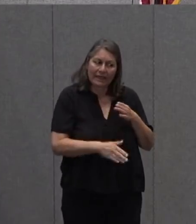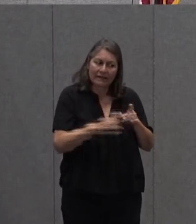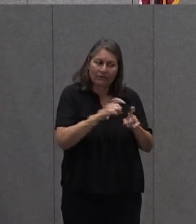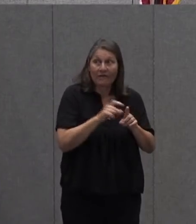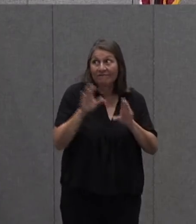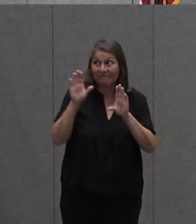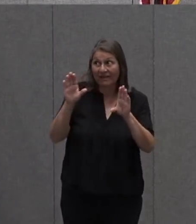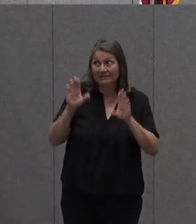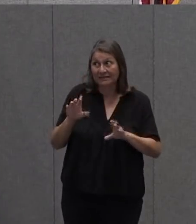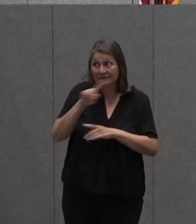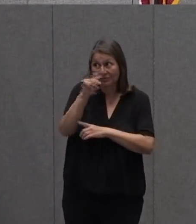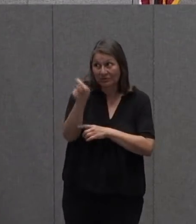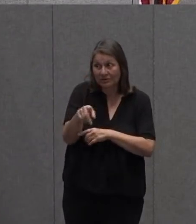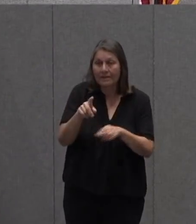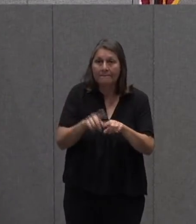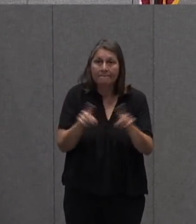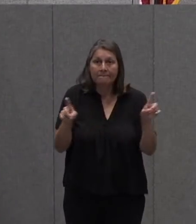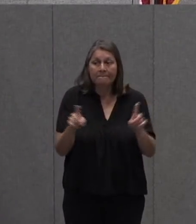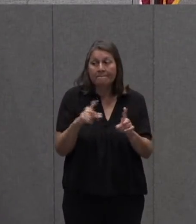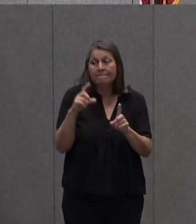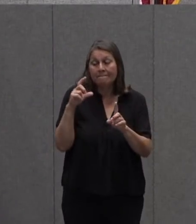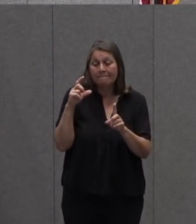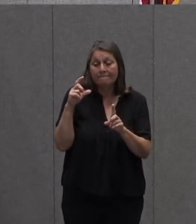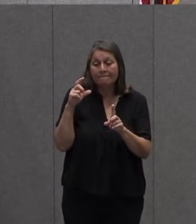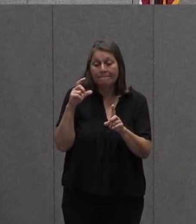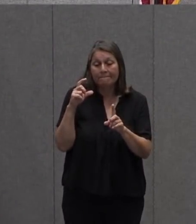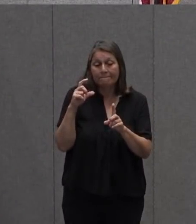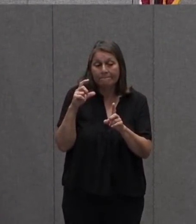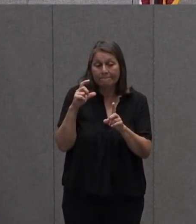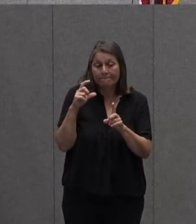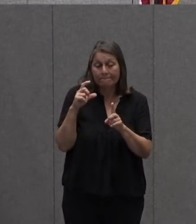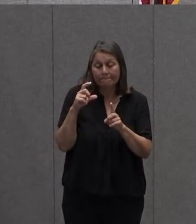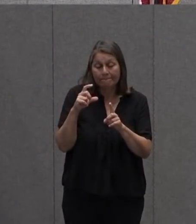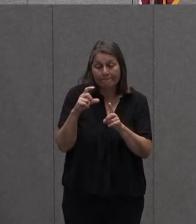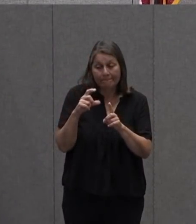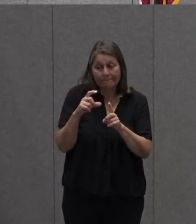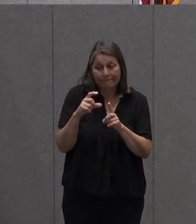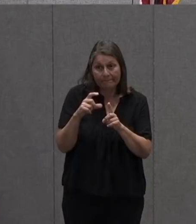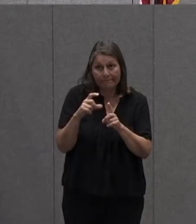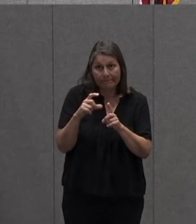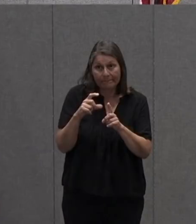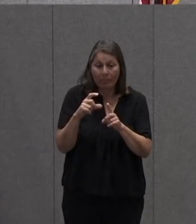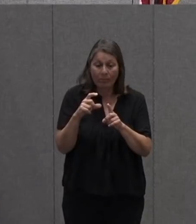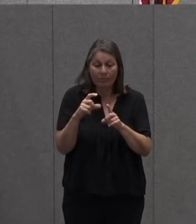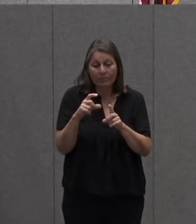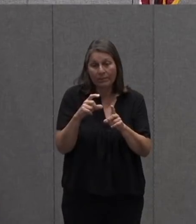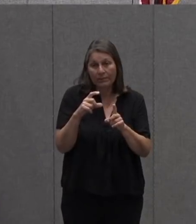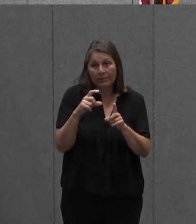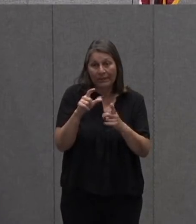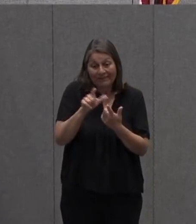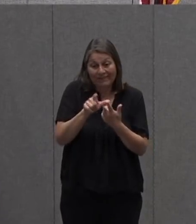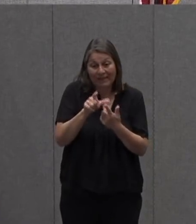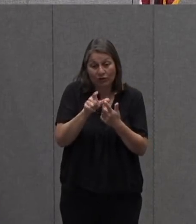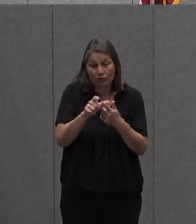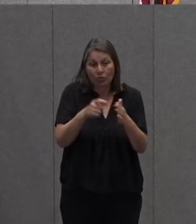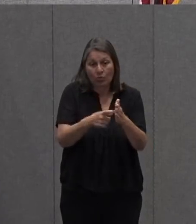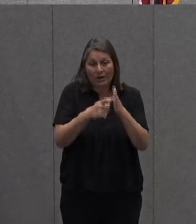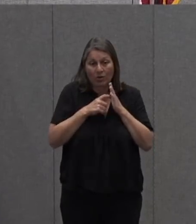So the only words that have requirements for where they go in the word, are the word part RE-.